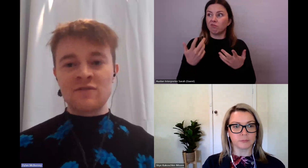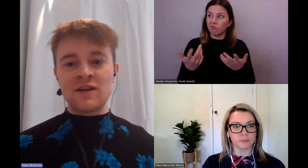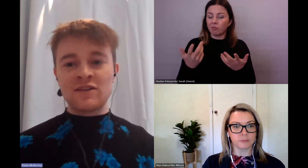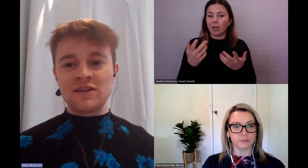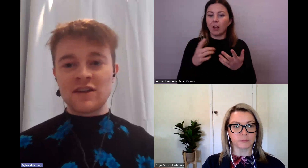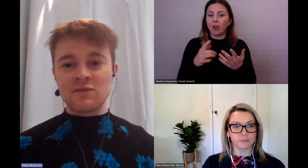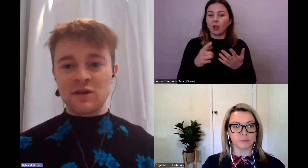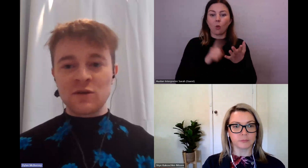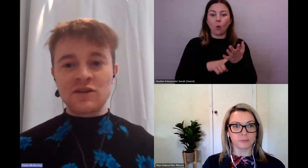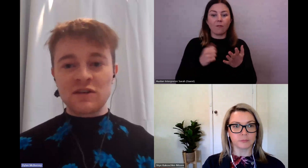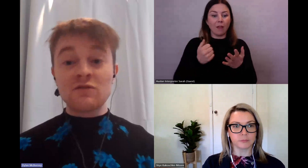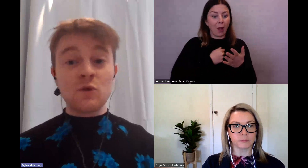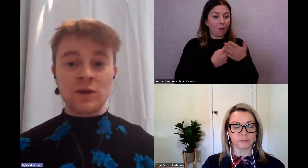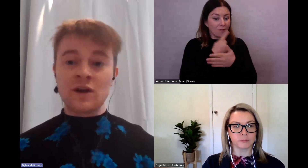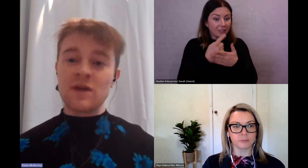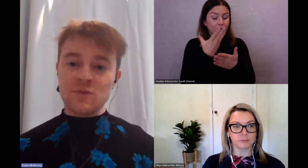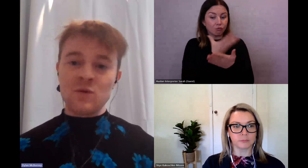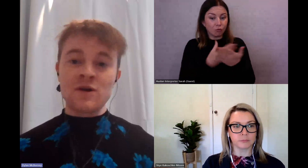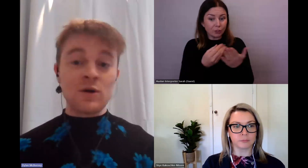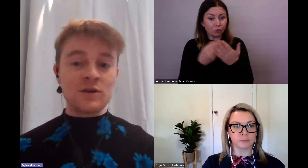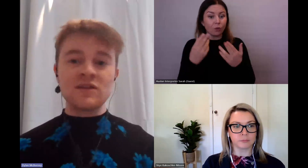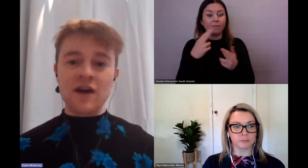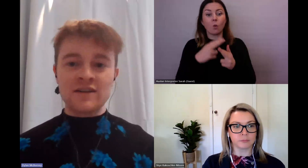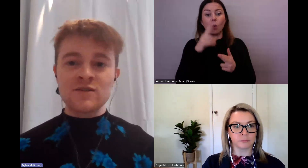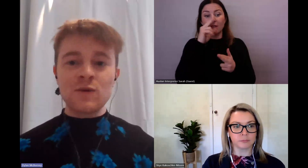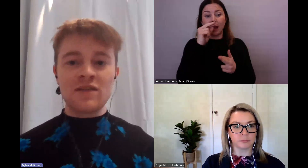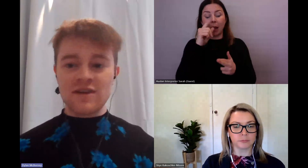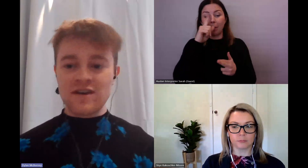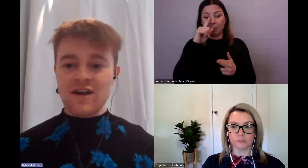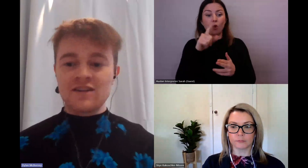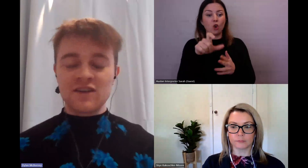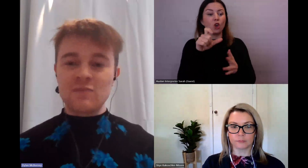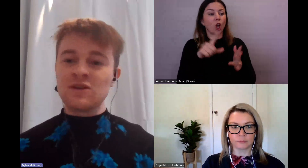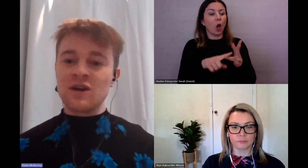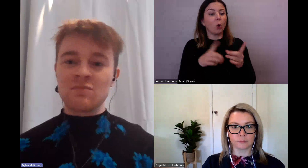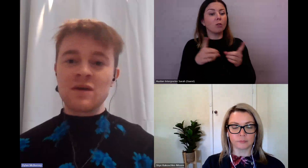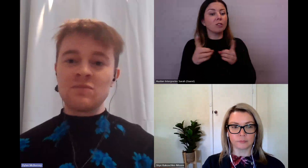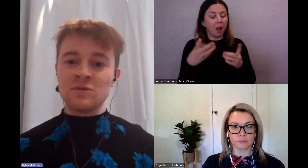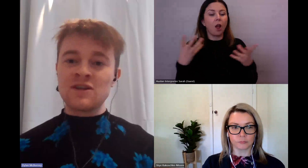events and resources for young people were co-designed with disabled young people which